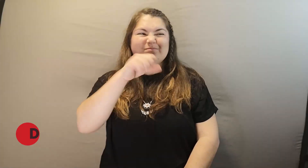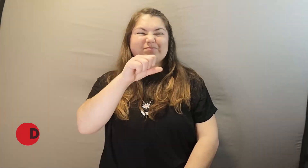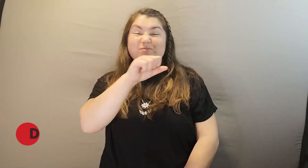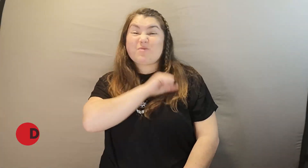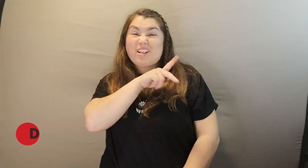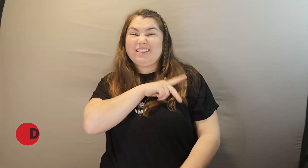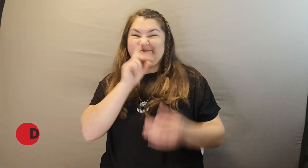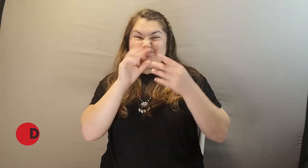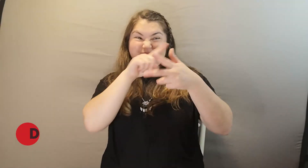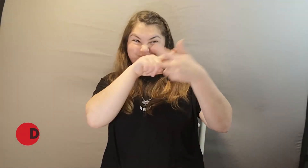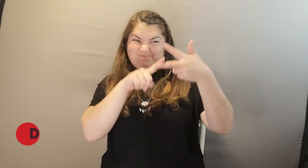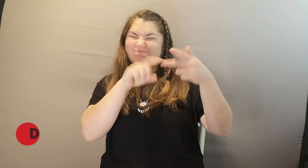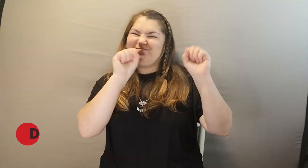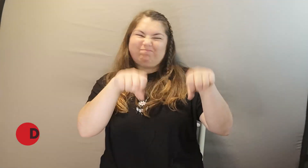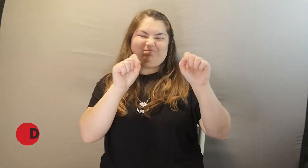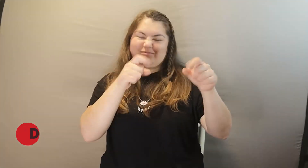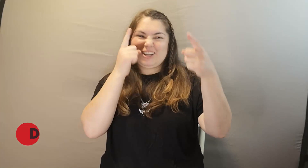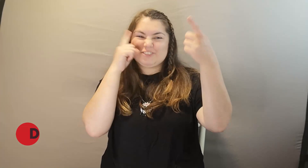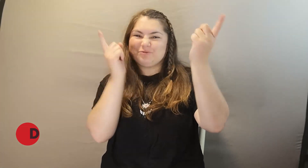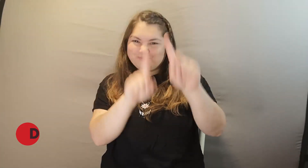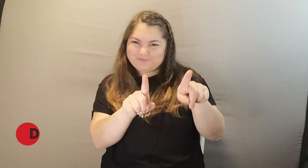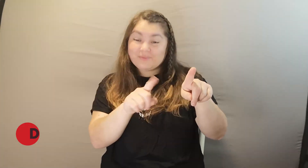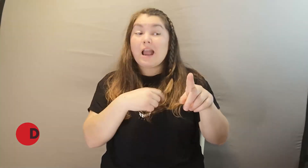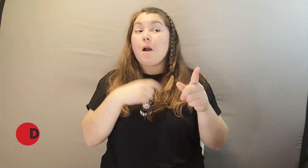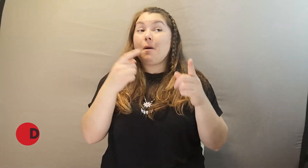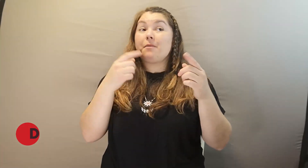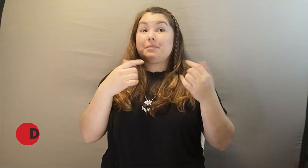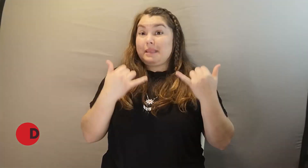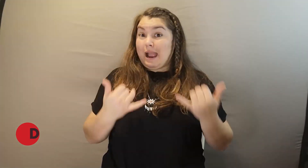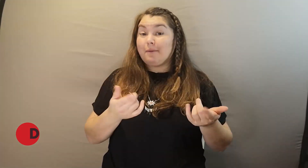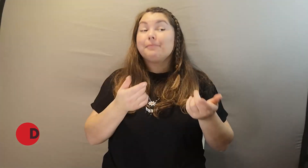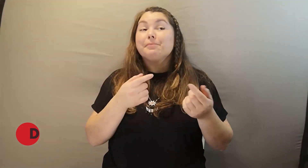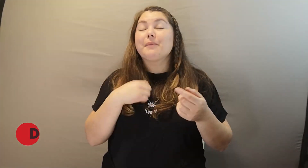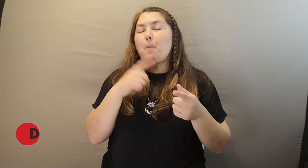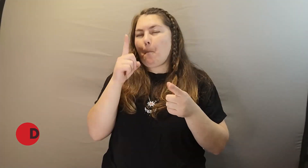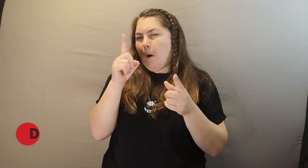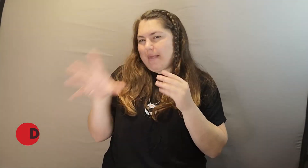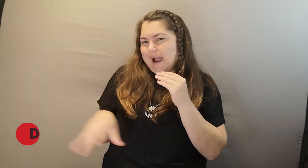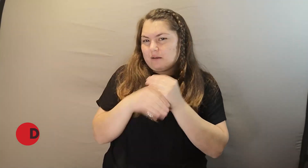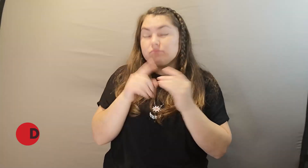Yes, what Shawna mentioned, I agree, one more thing - a really